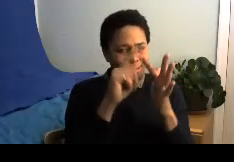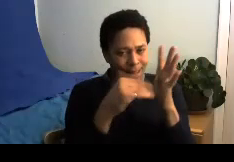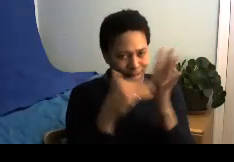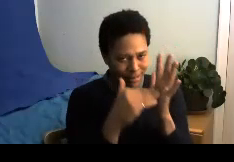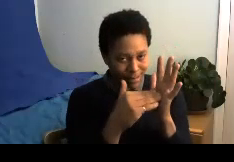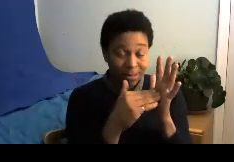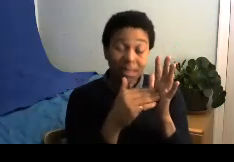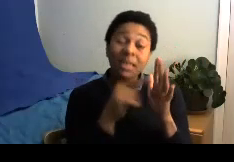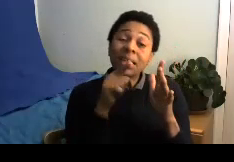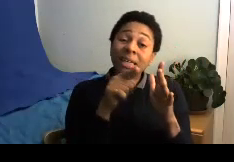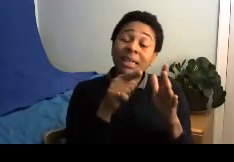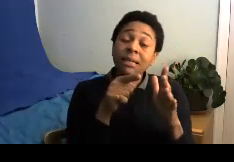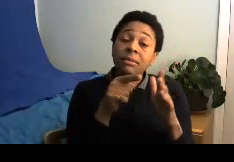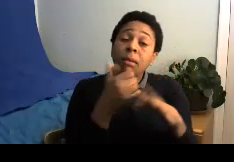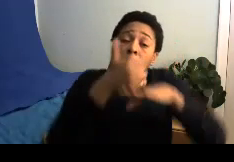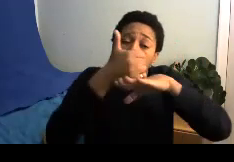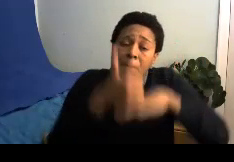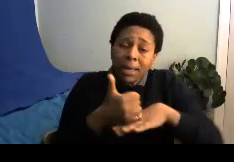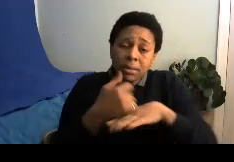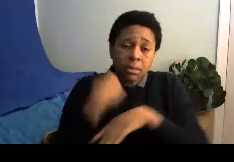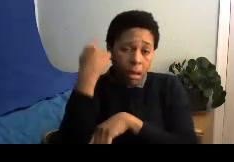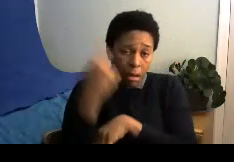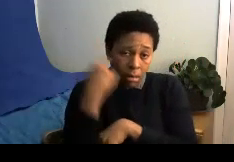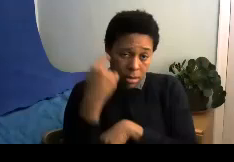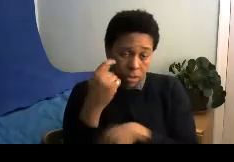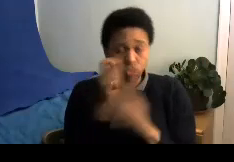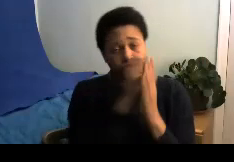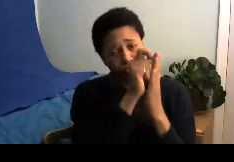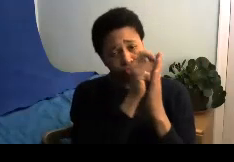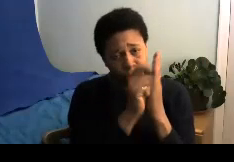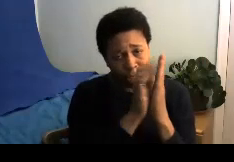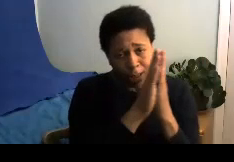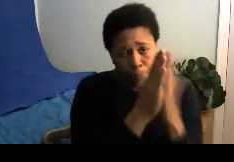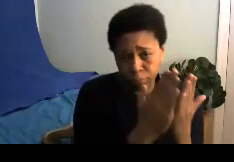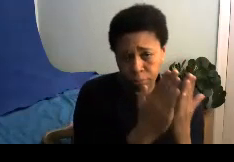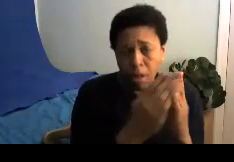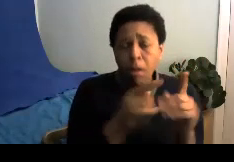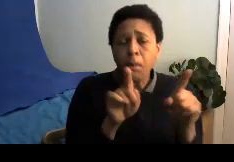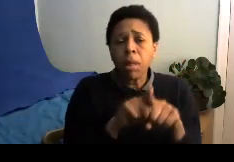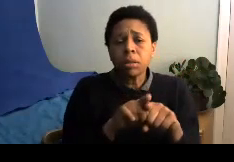London based novelist, essayist, and a screenwriter of Jamaican